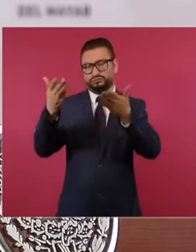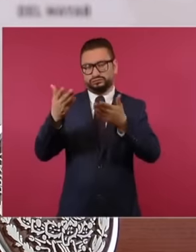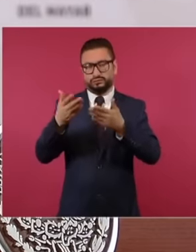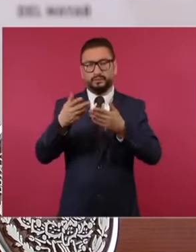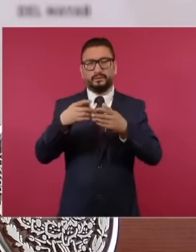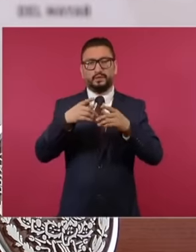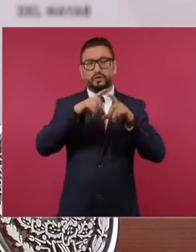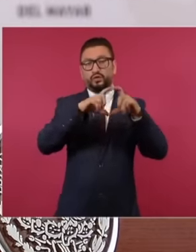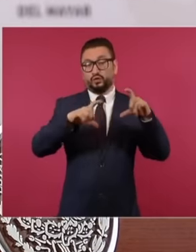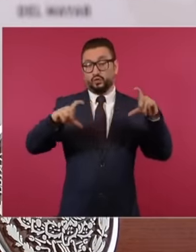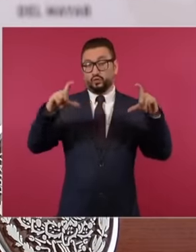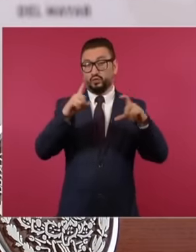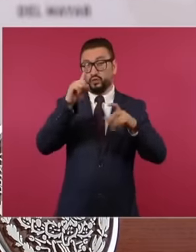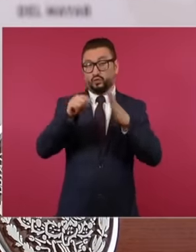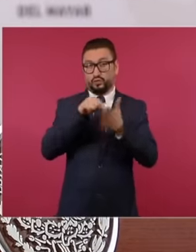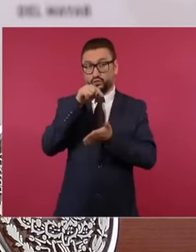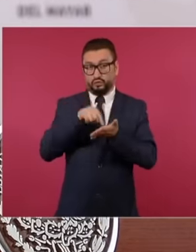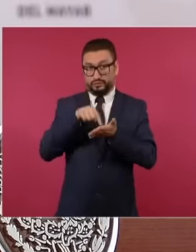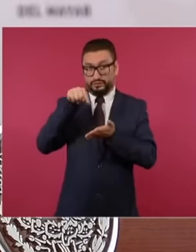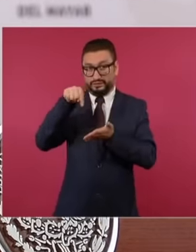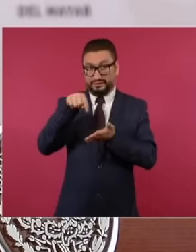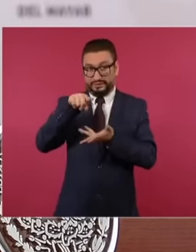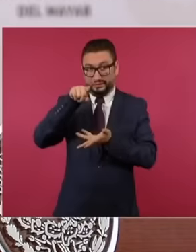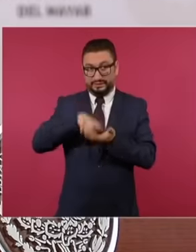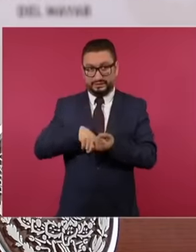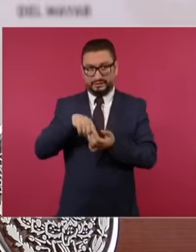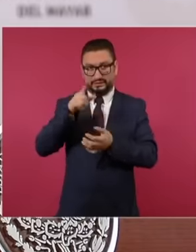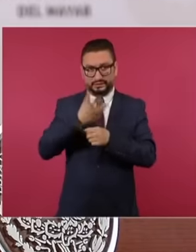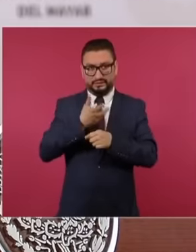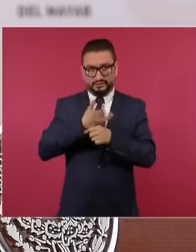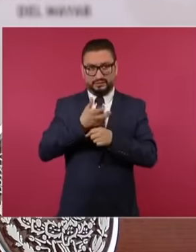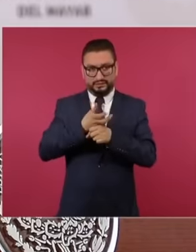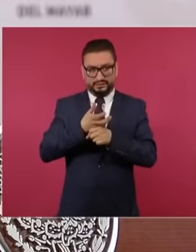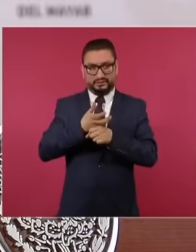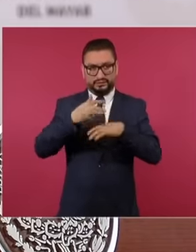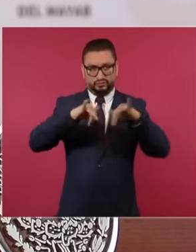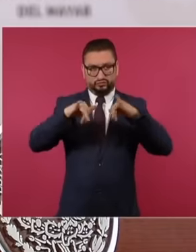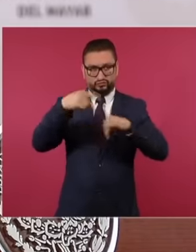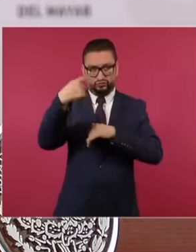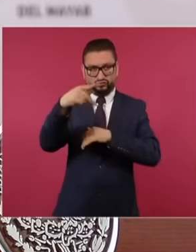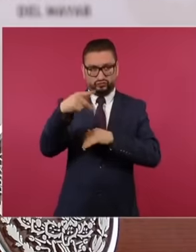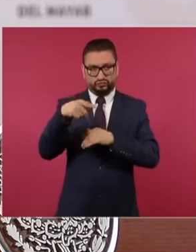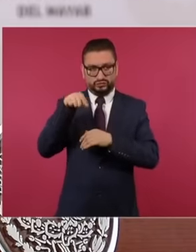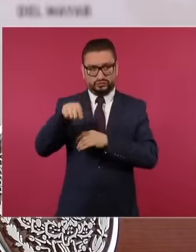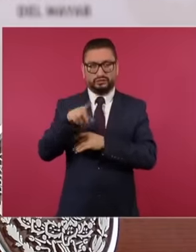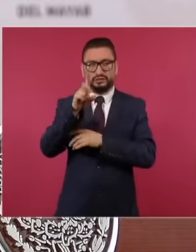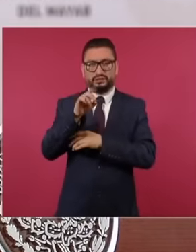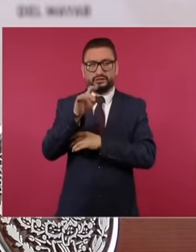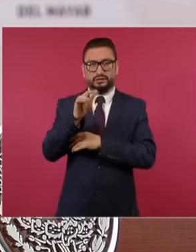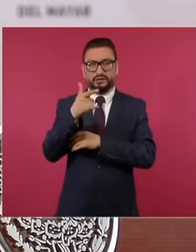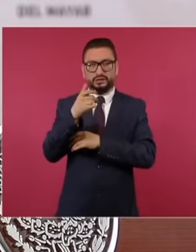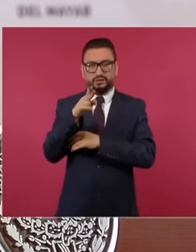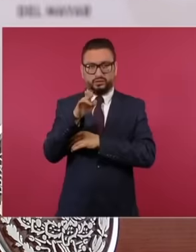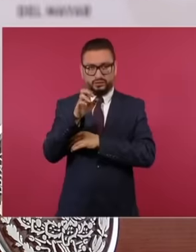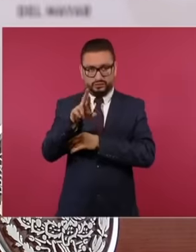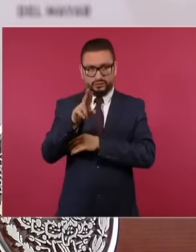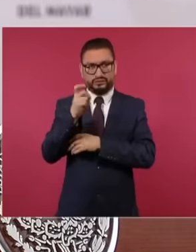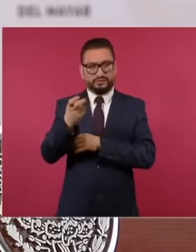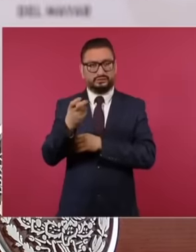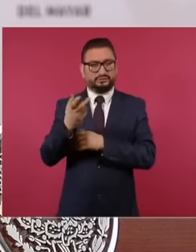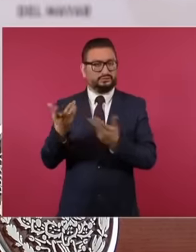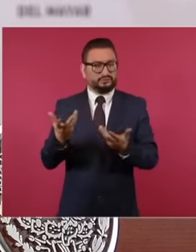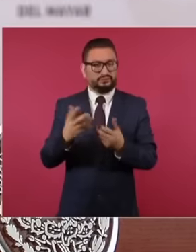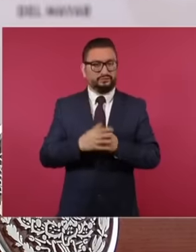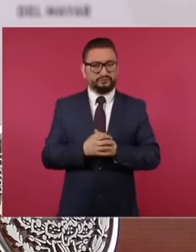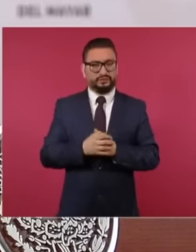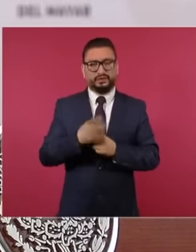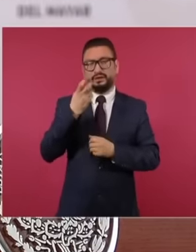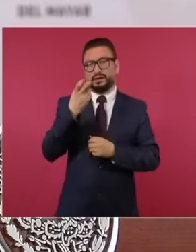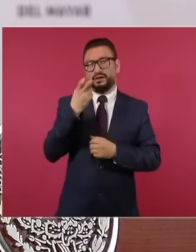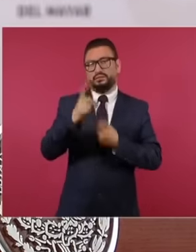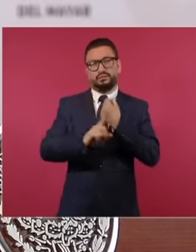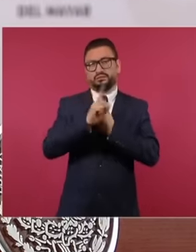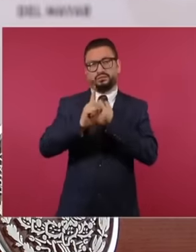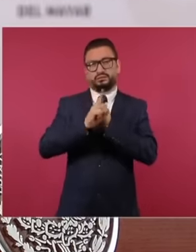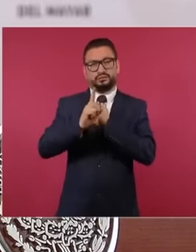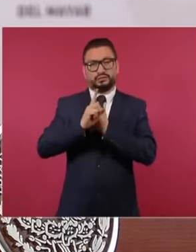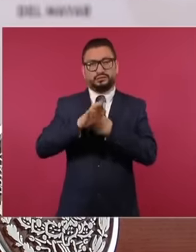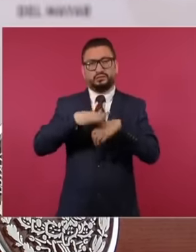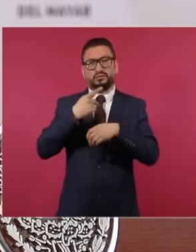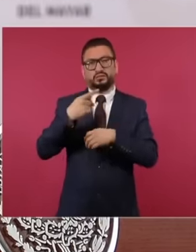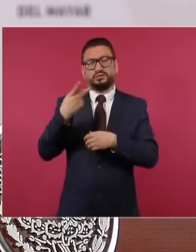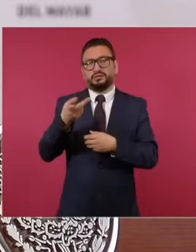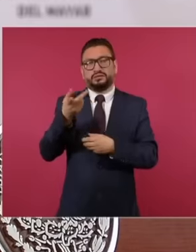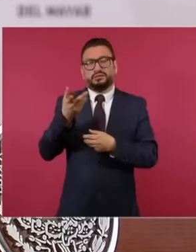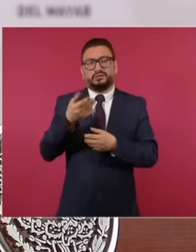the only one that is inside territorially speaking is deler. So it is a problem Having information,